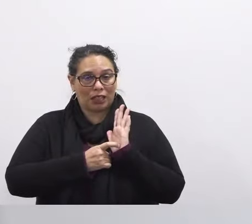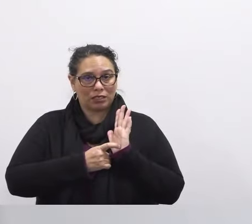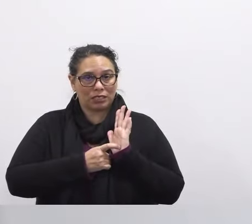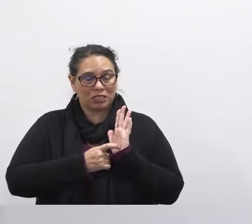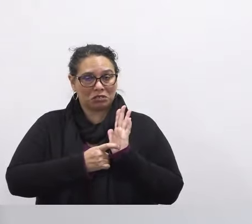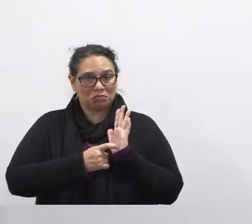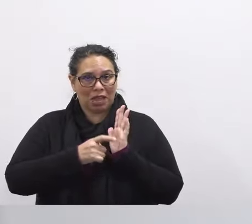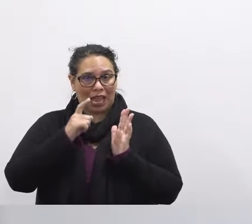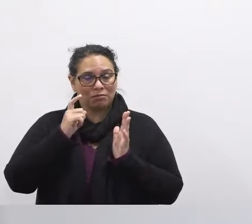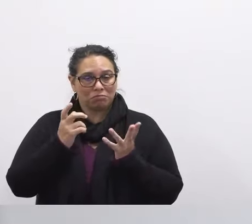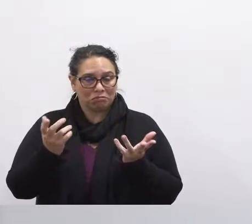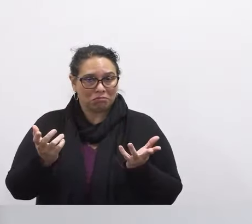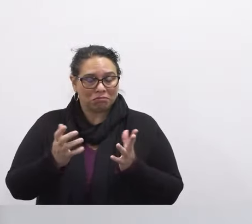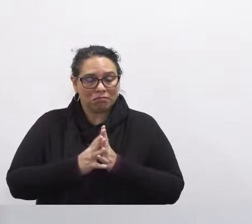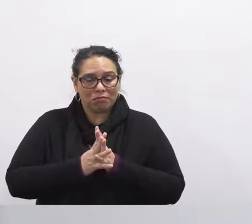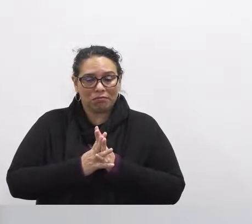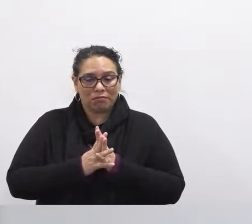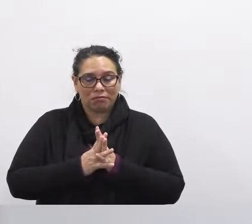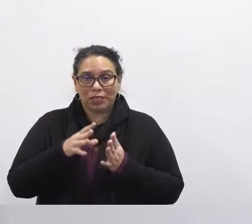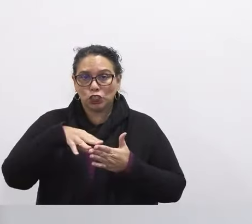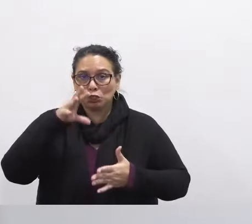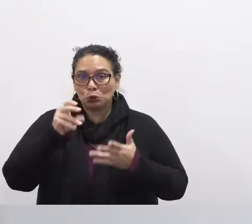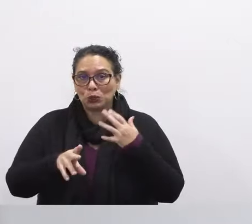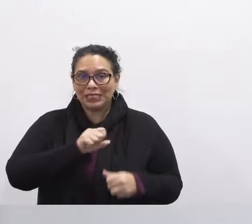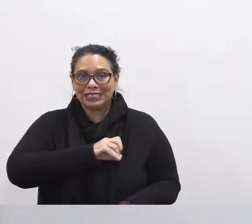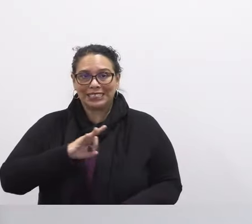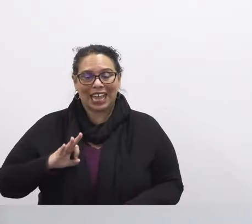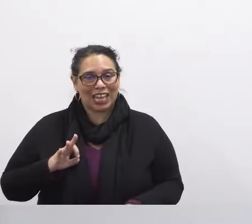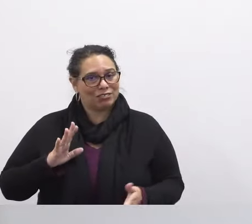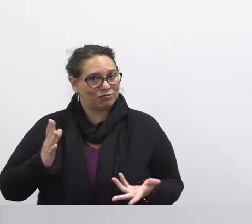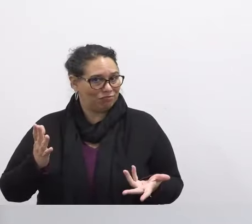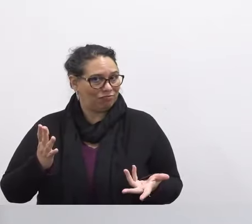and student staff and school celebrations. Mr. Itson.